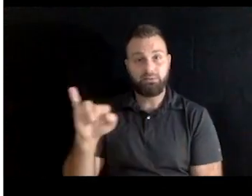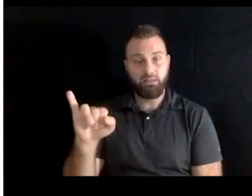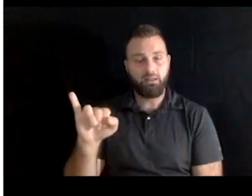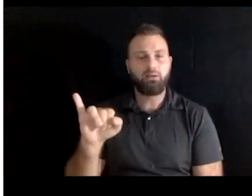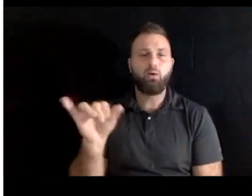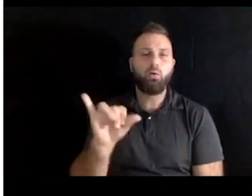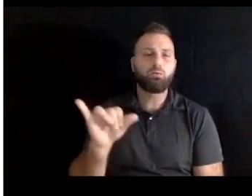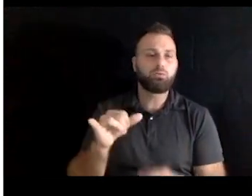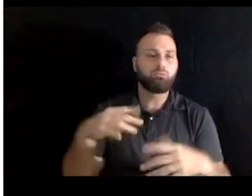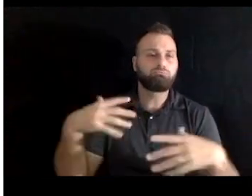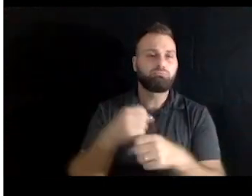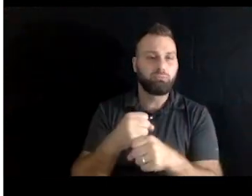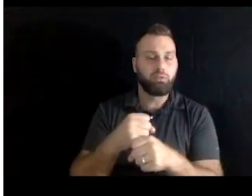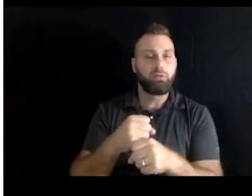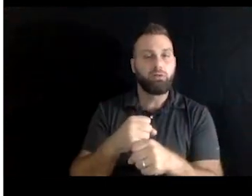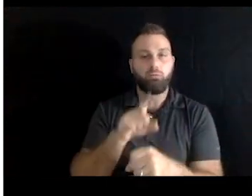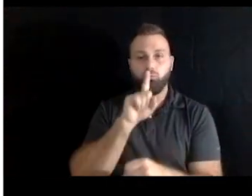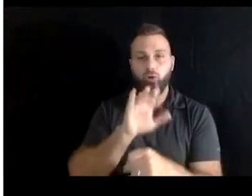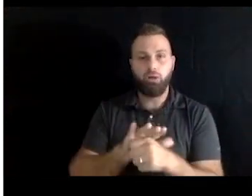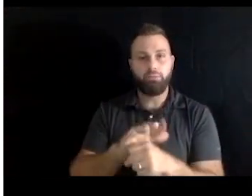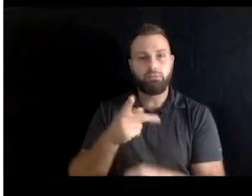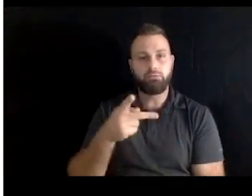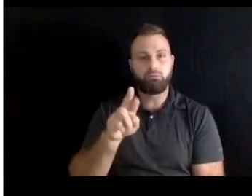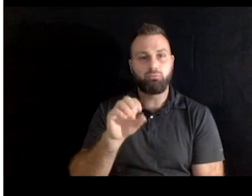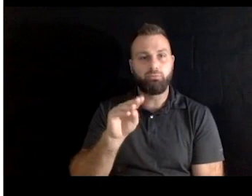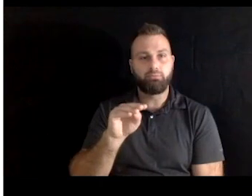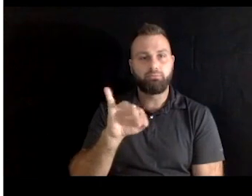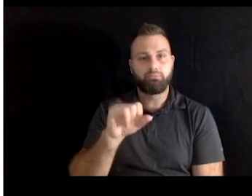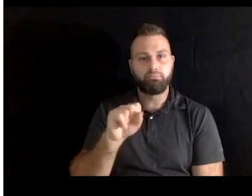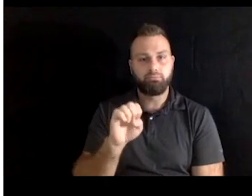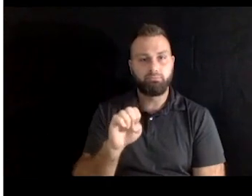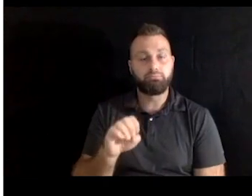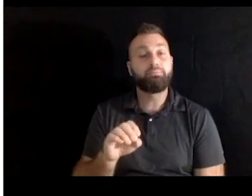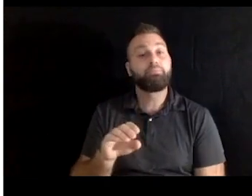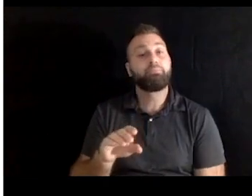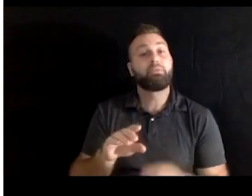So this was actually in the field 2014 to 2019,